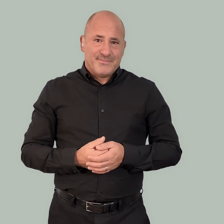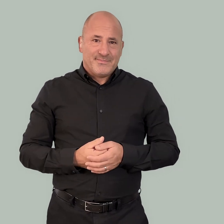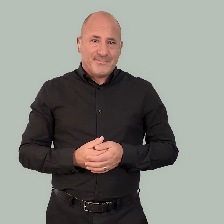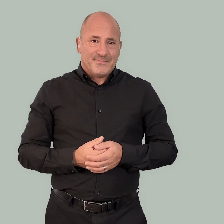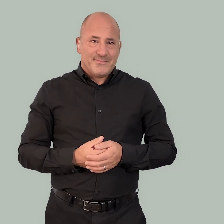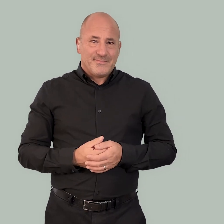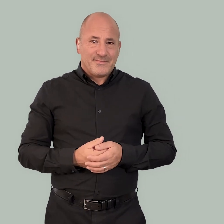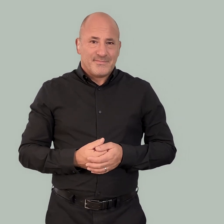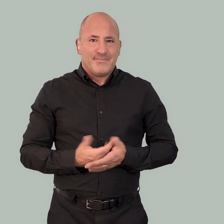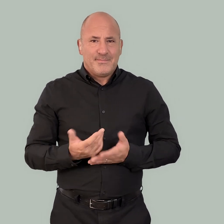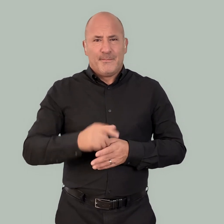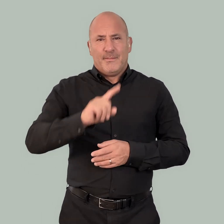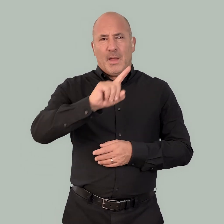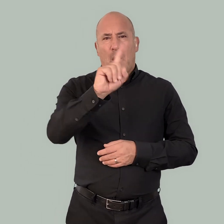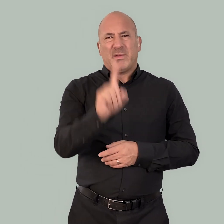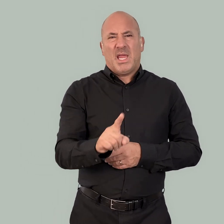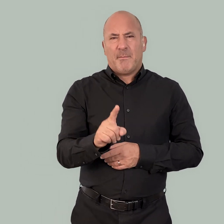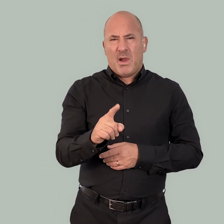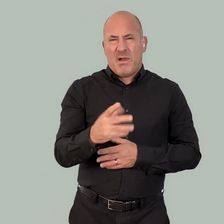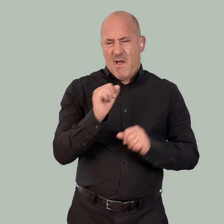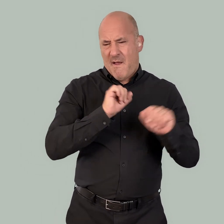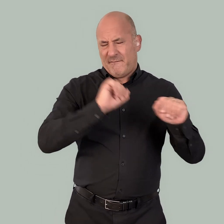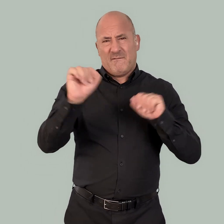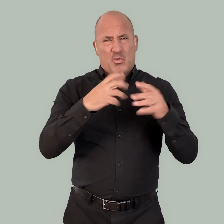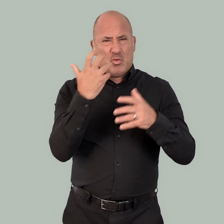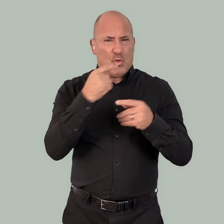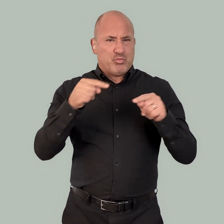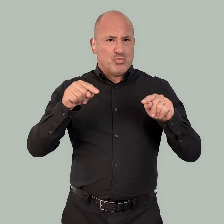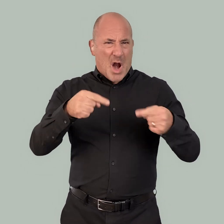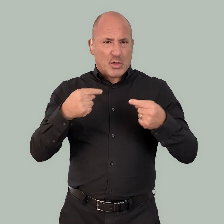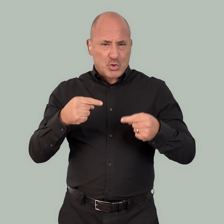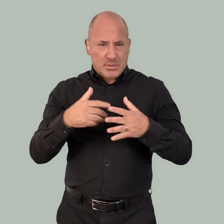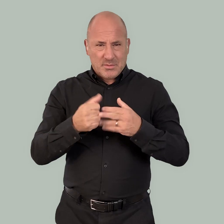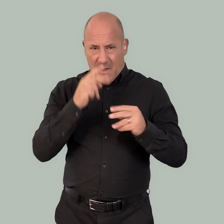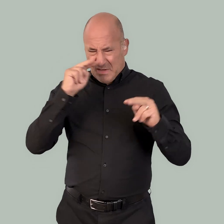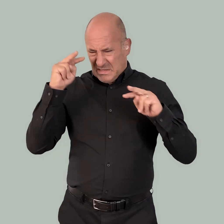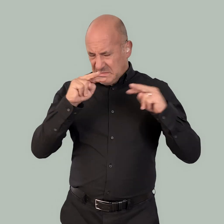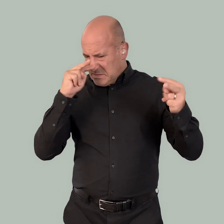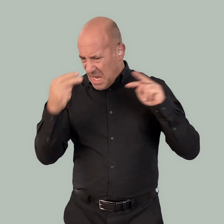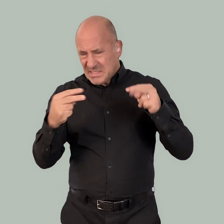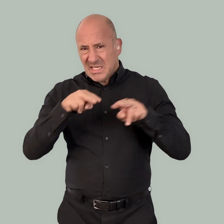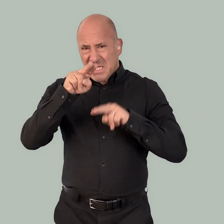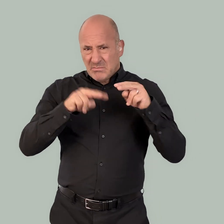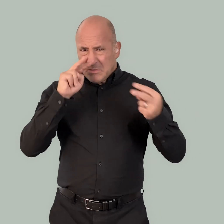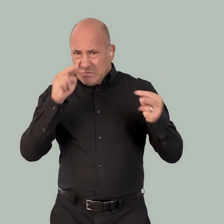Given the insight assessments provide into the challenges people face,